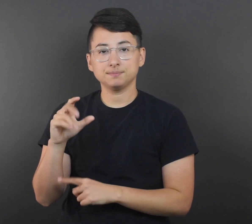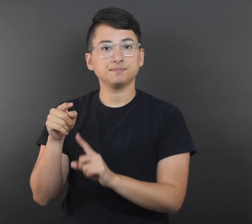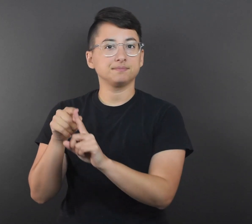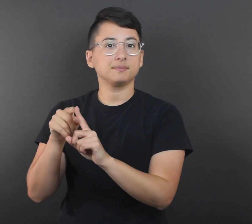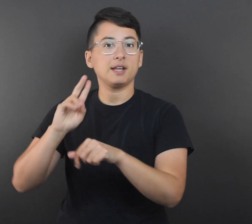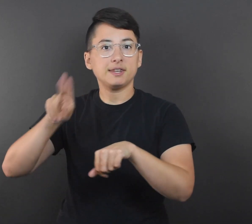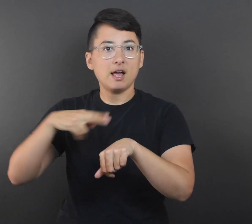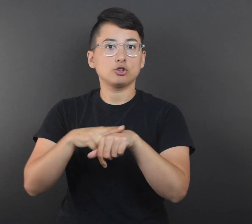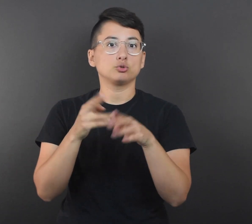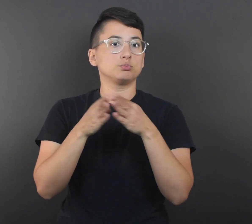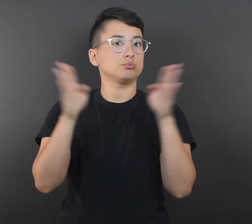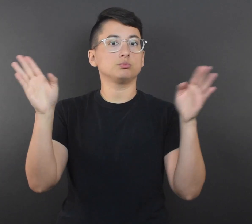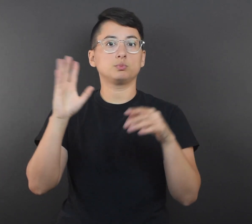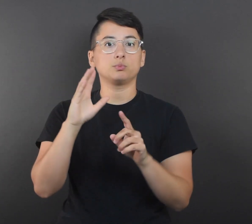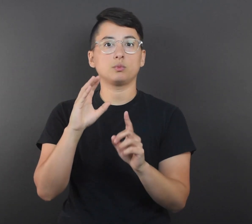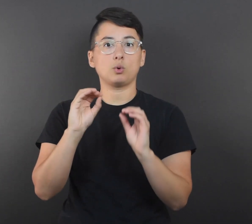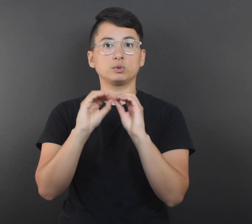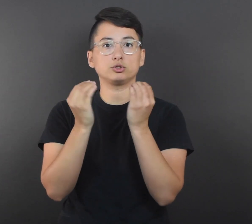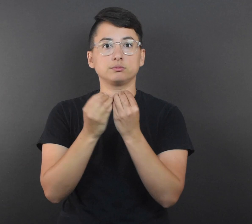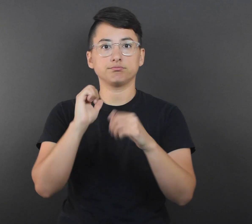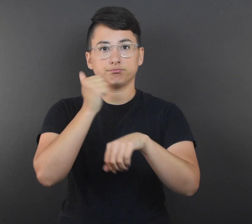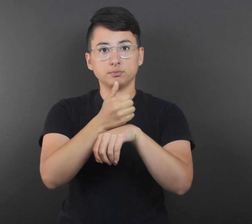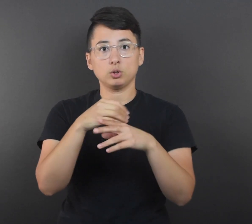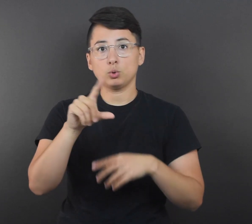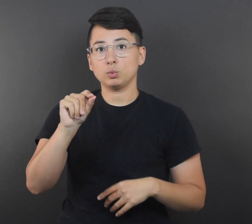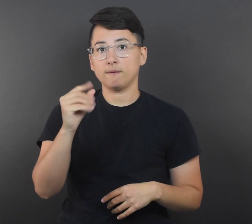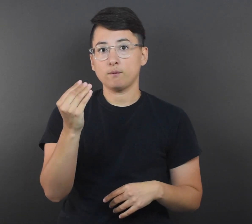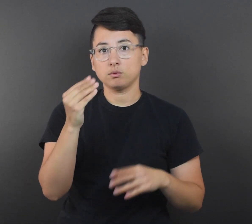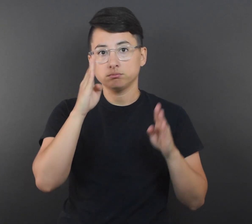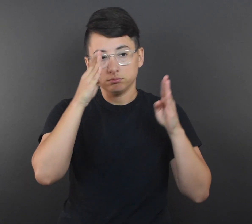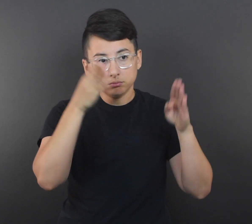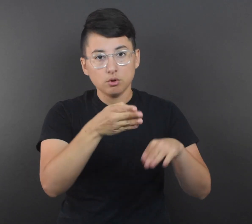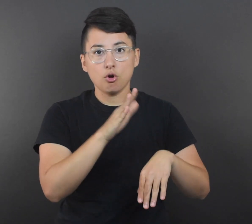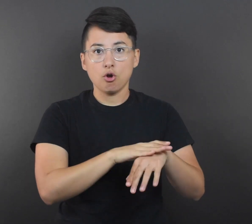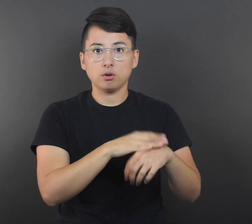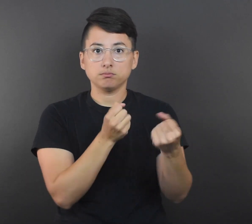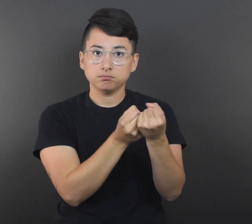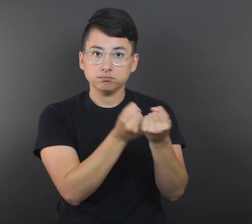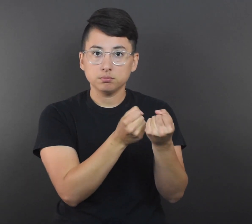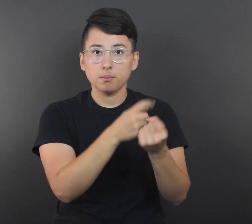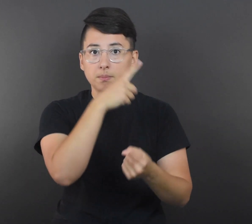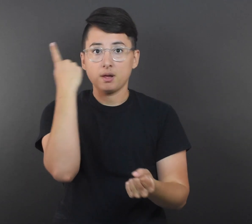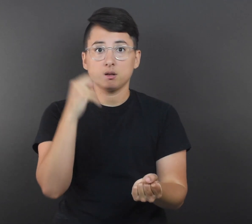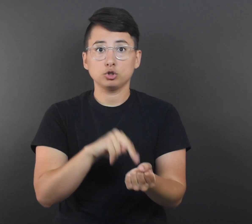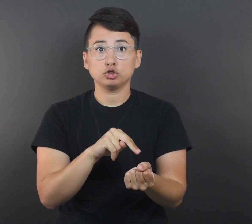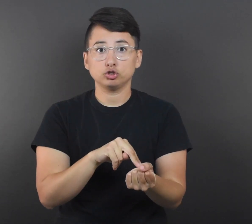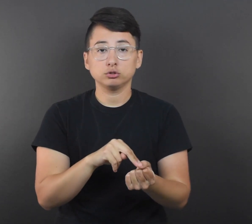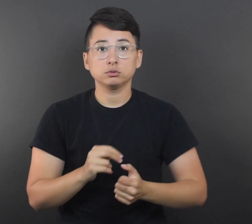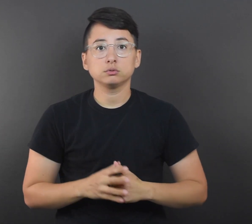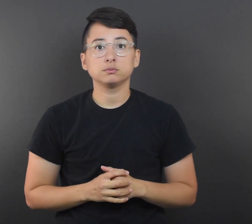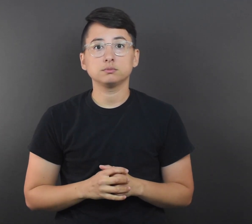Inc., a national organization established in 2014 focused on supporting Black nurses.